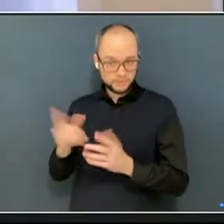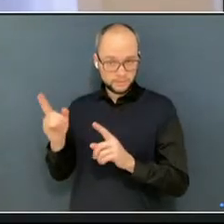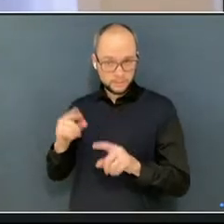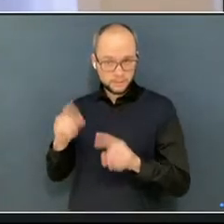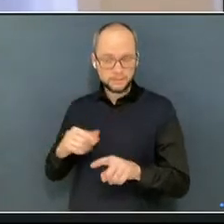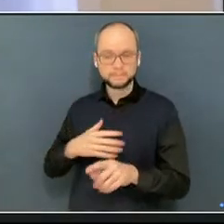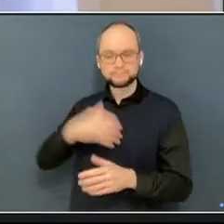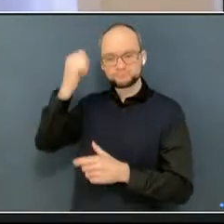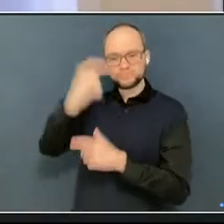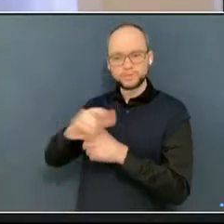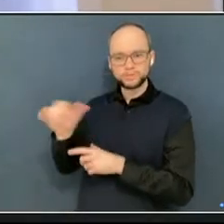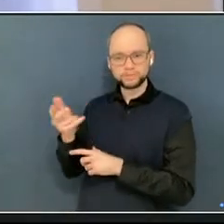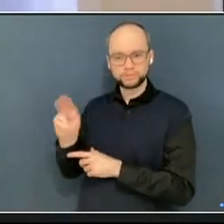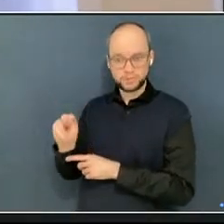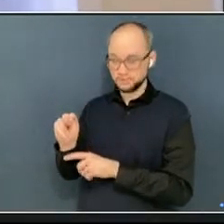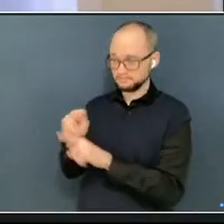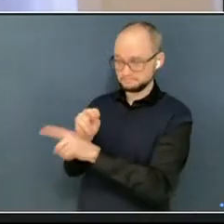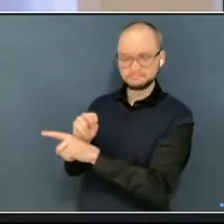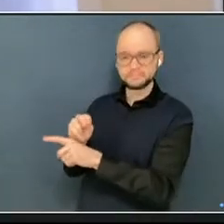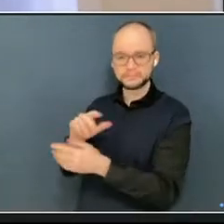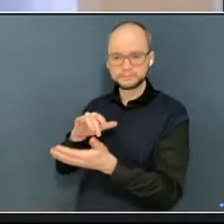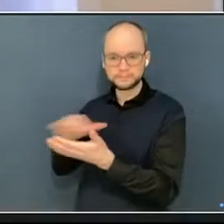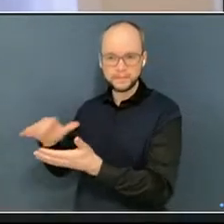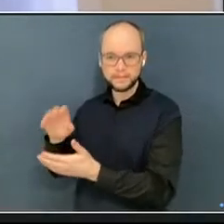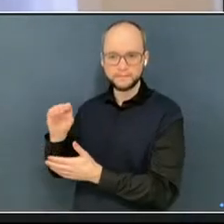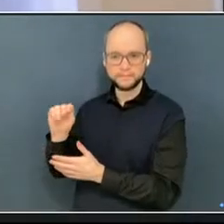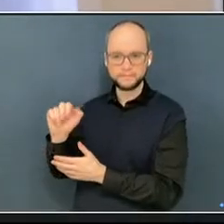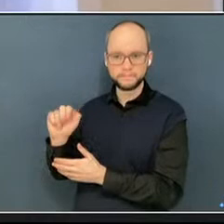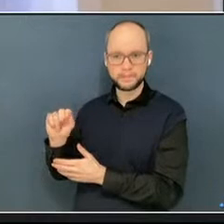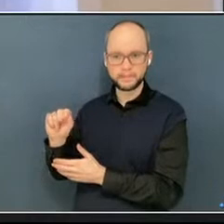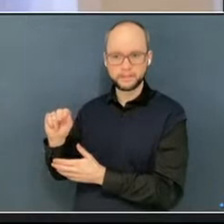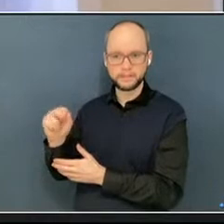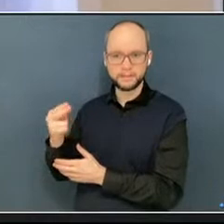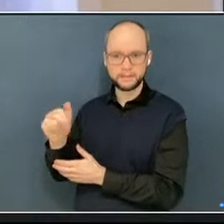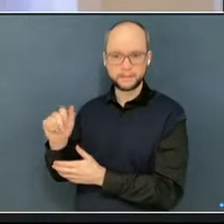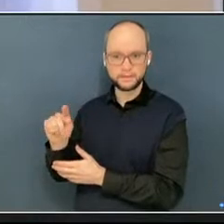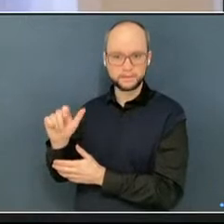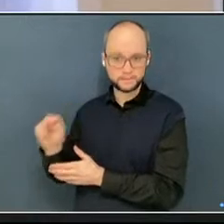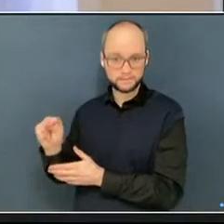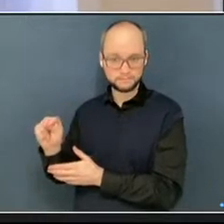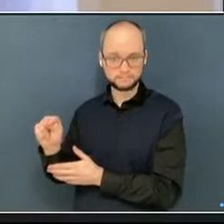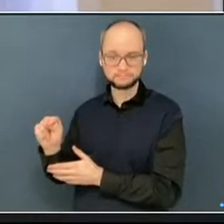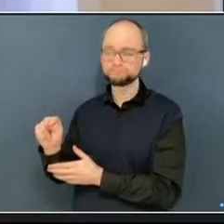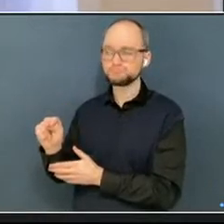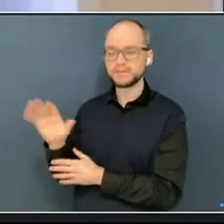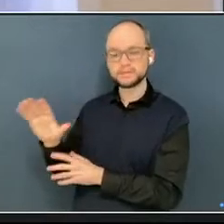and along with his classmate and roommate from Yale Charles Lauren Brace would come and visit on the weekends both together